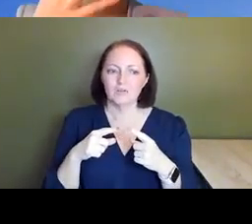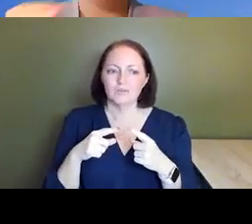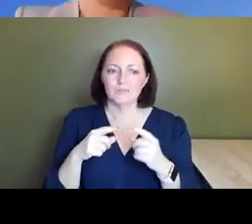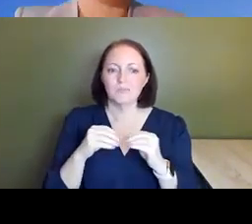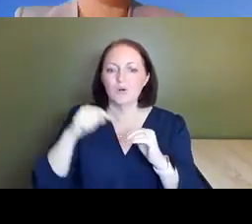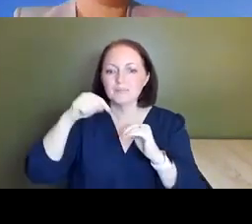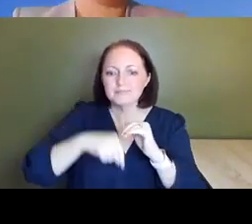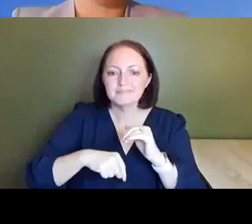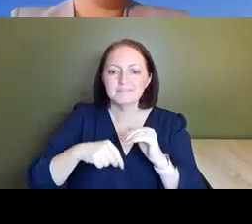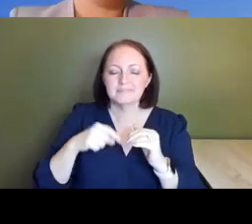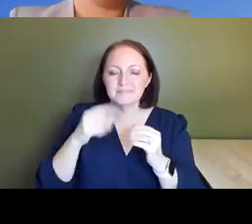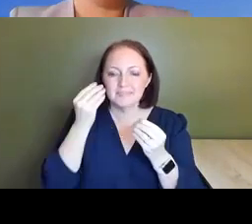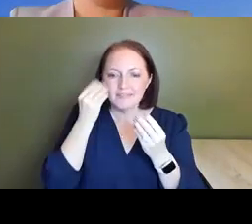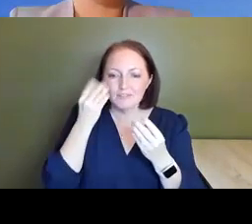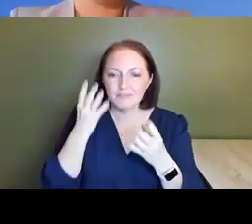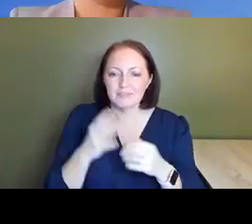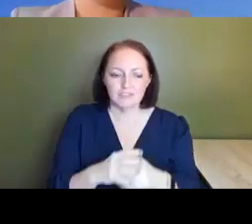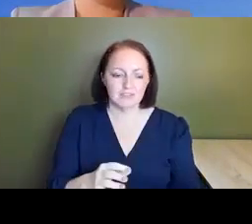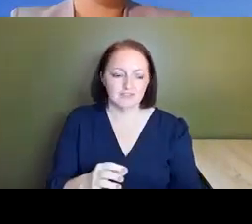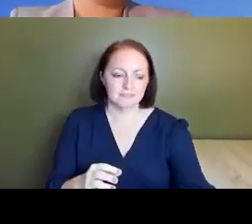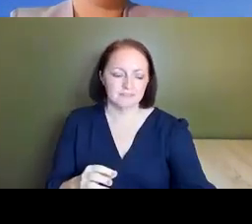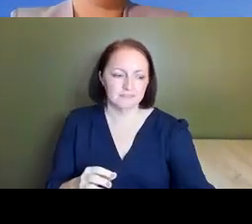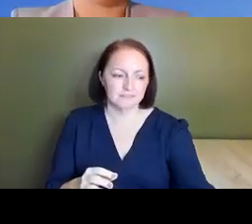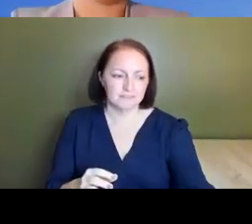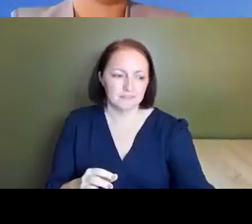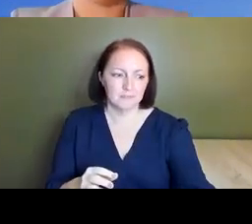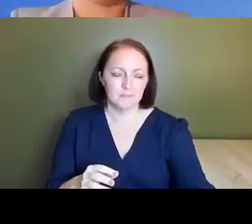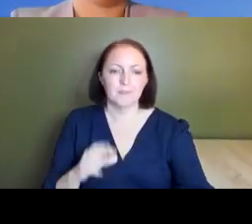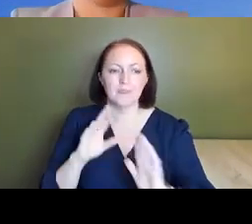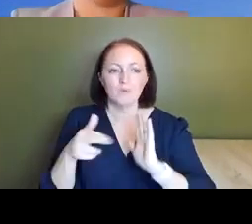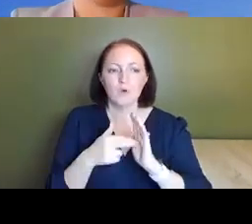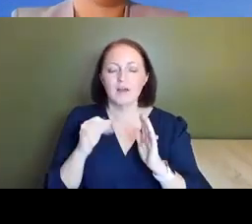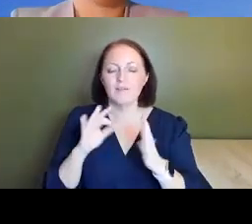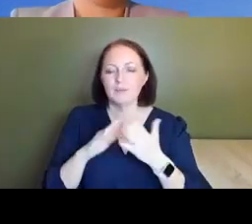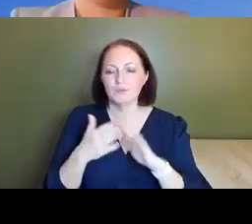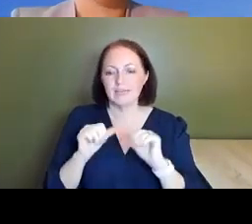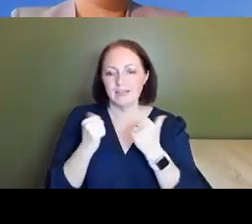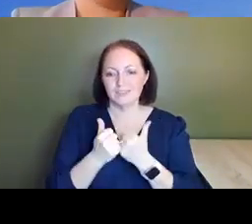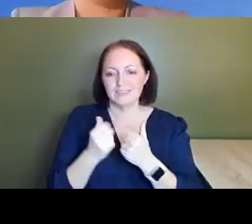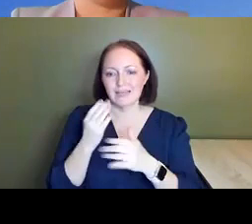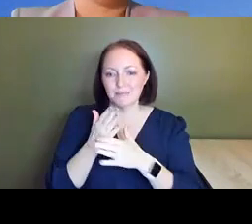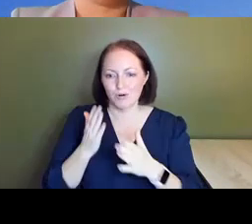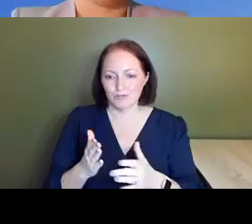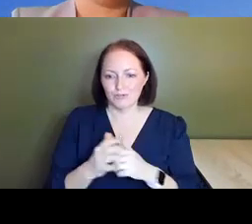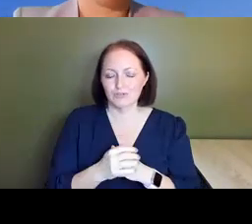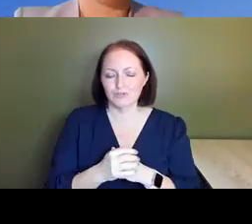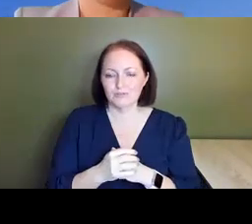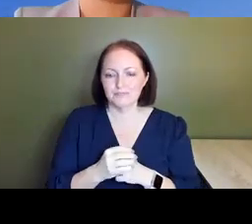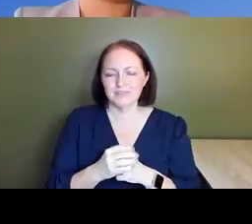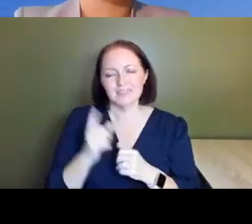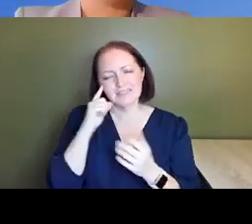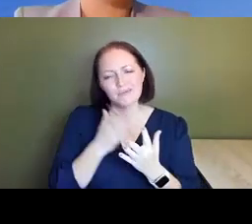here into roles of community agencies and partners. Let's think through how that can